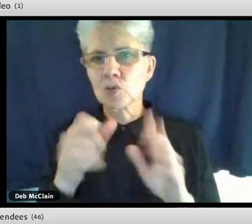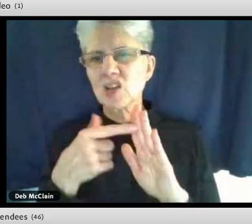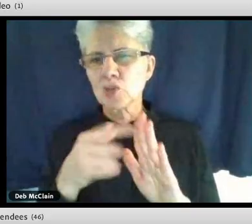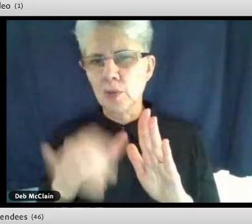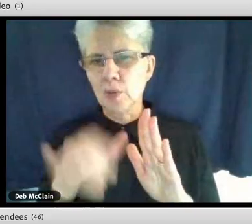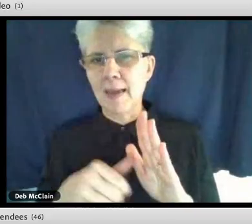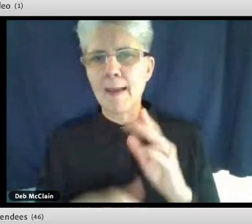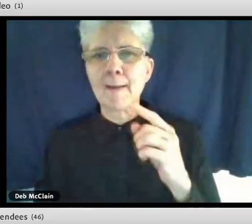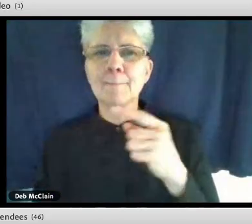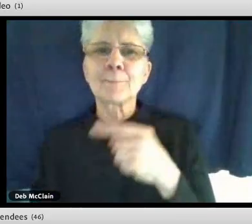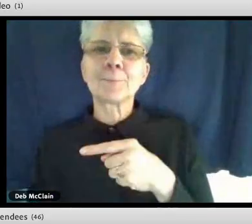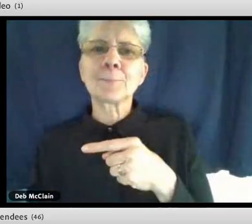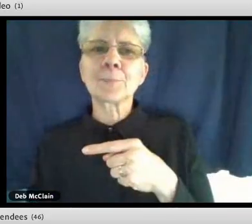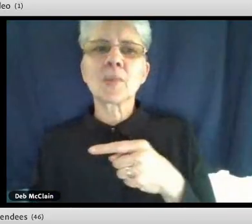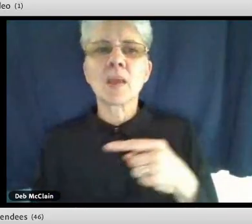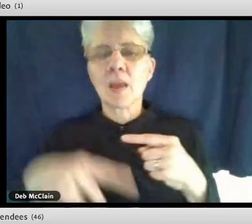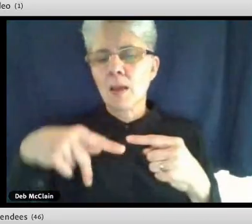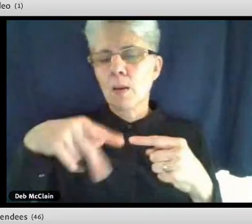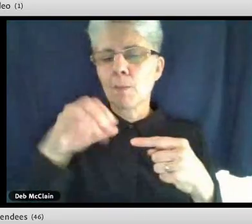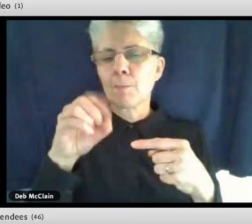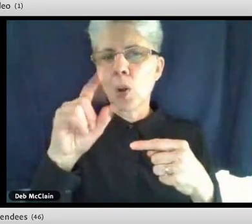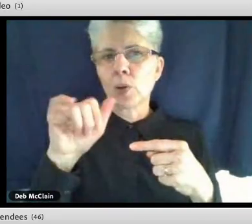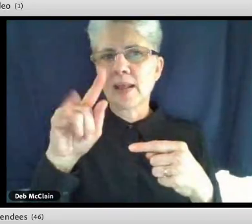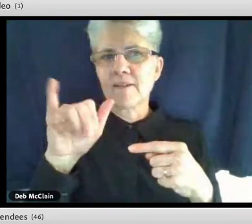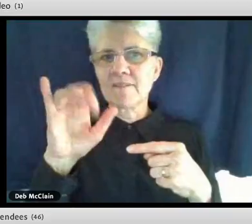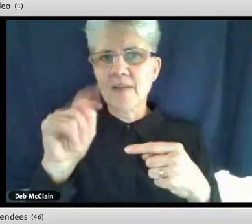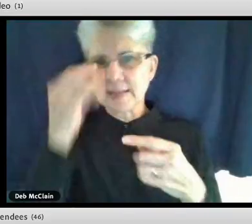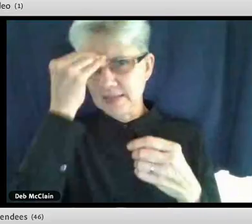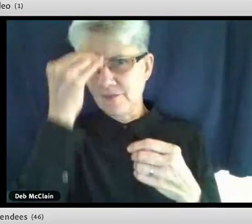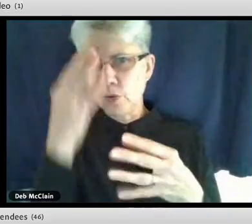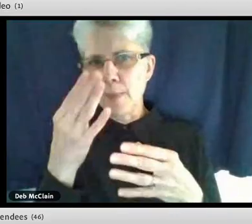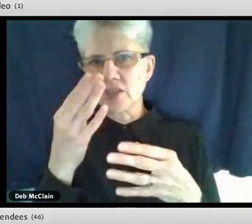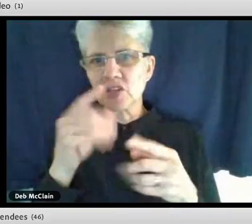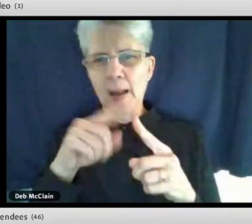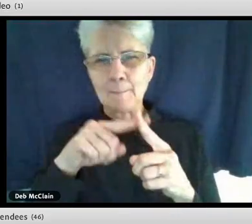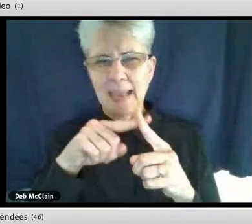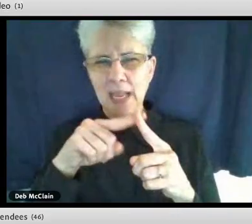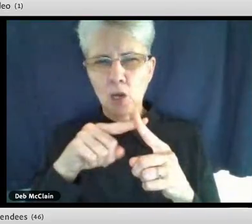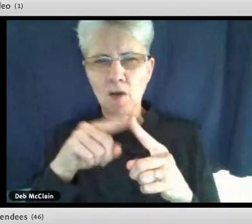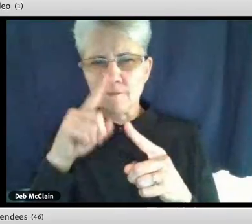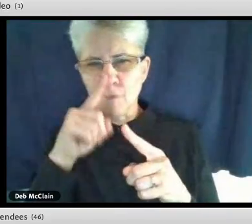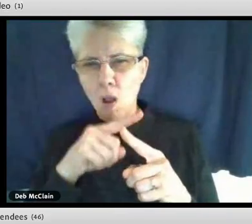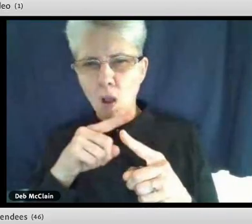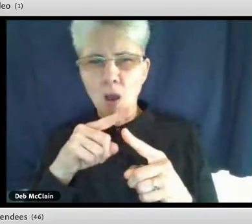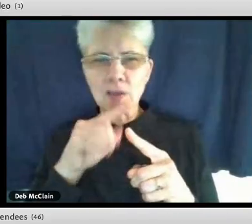PolitiFact has kind of like an information meter, you know, false, misleading, pants on fire,